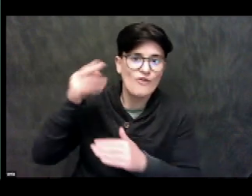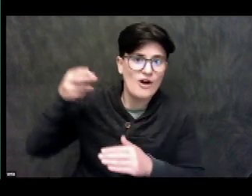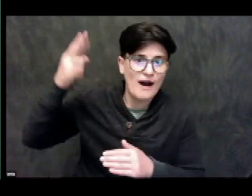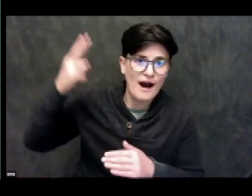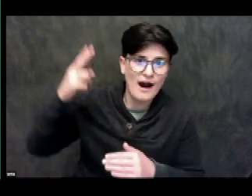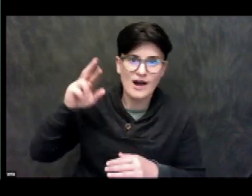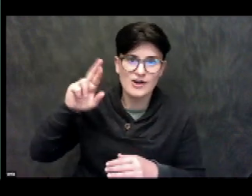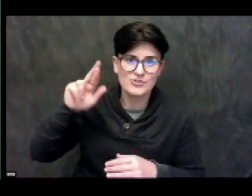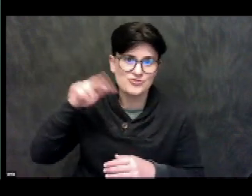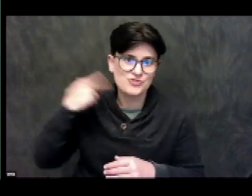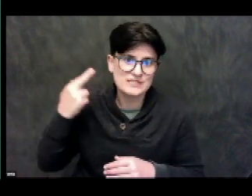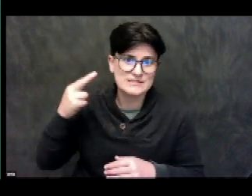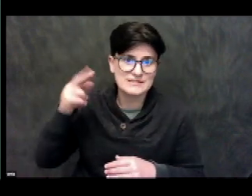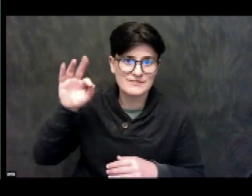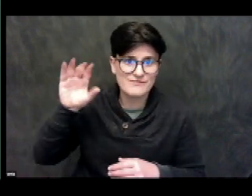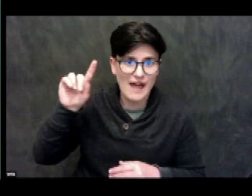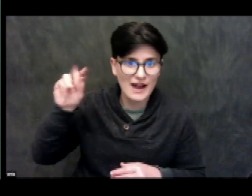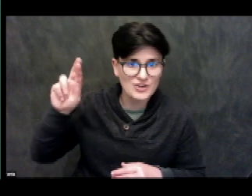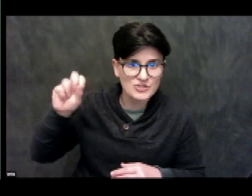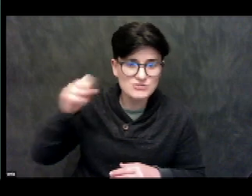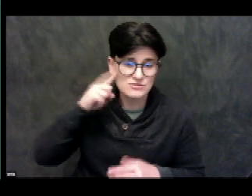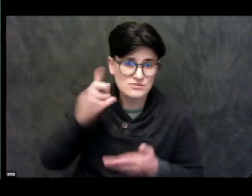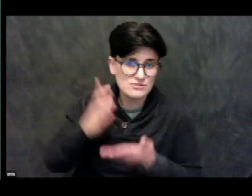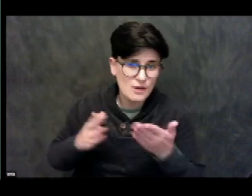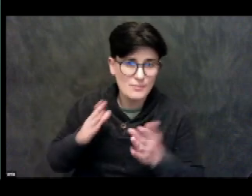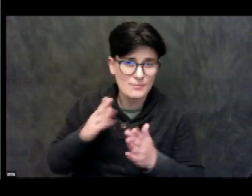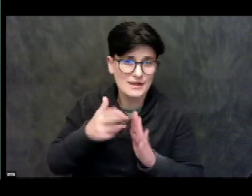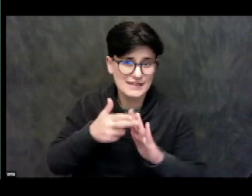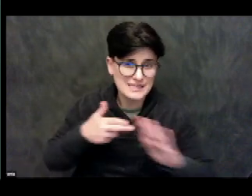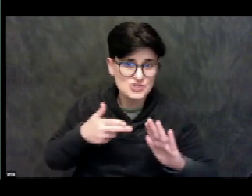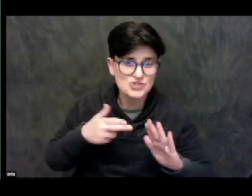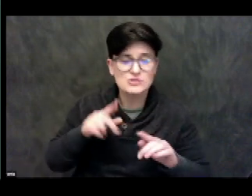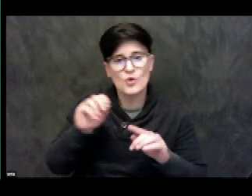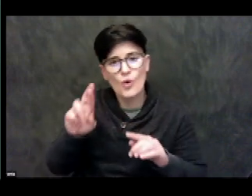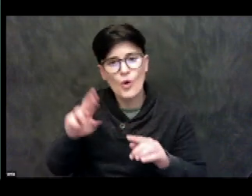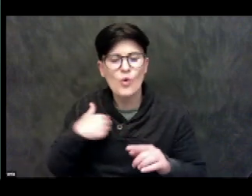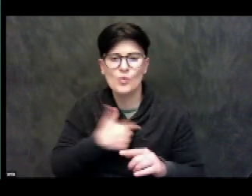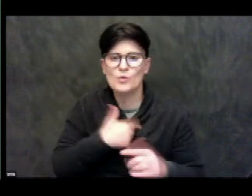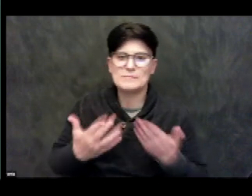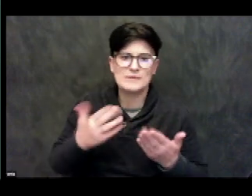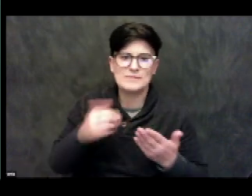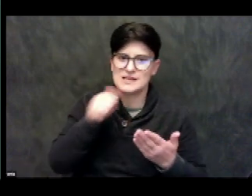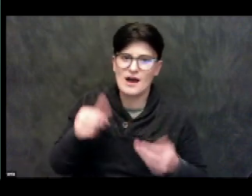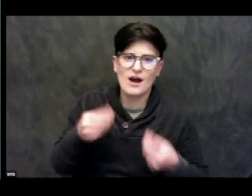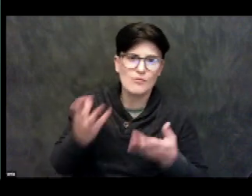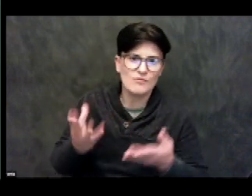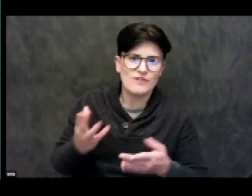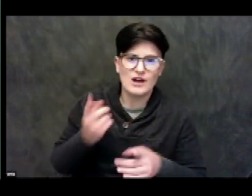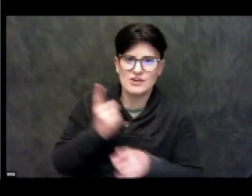or we may not properly provide the right risk counseling when a condition might be actually a complication,